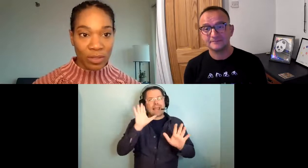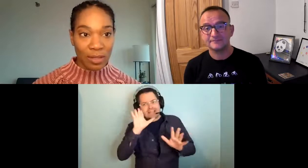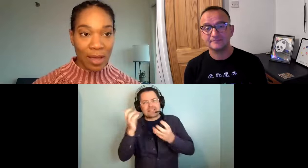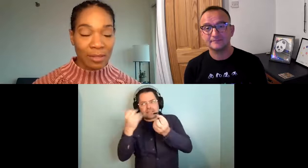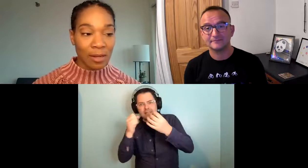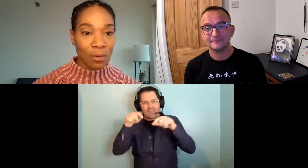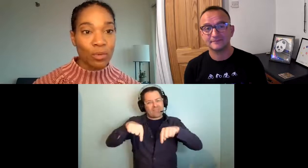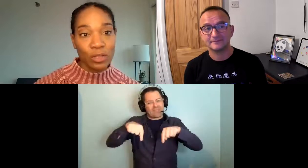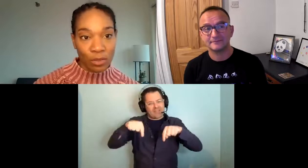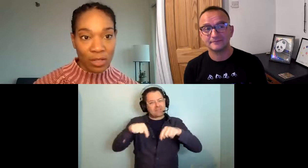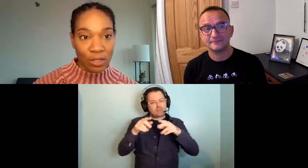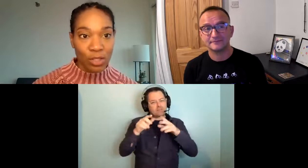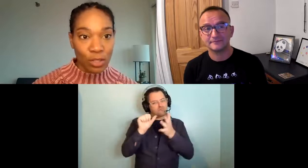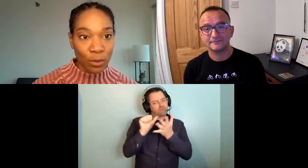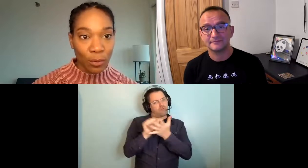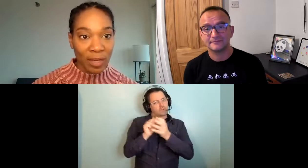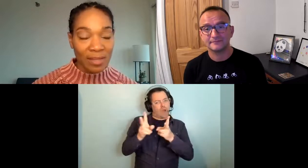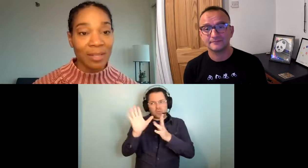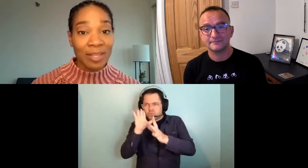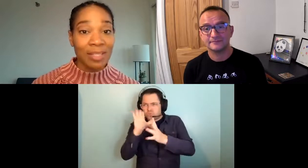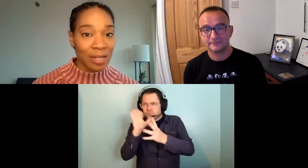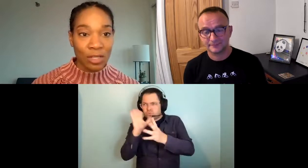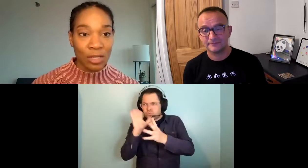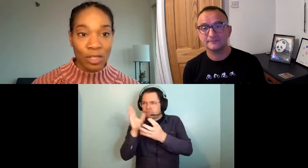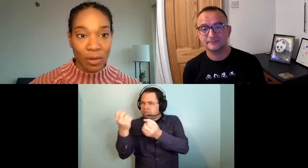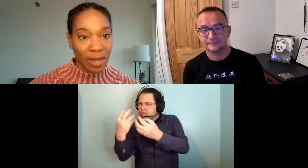just have more of these conversations so I guess my I